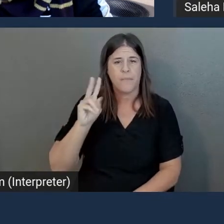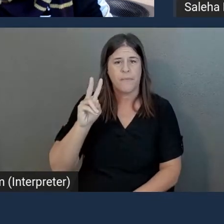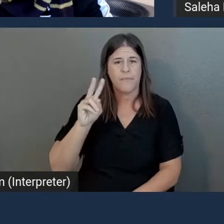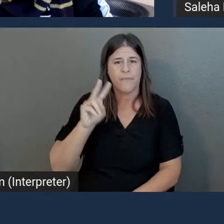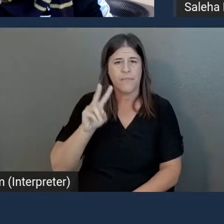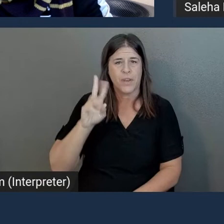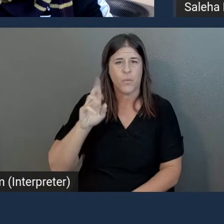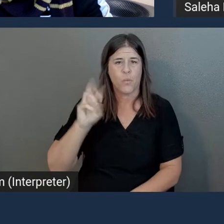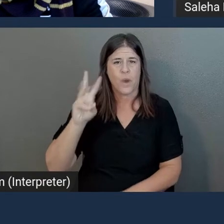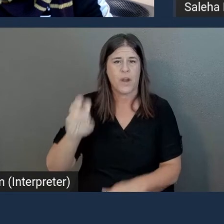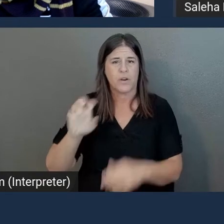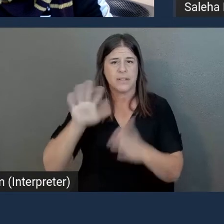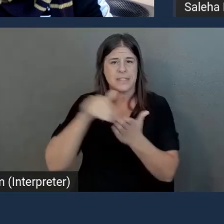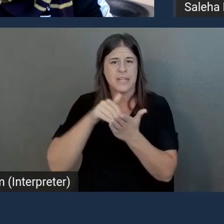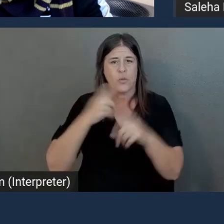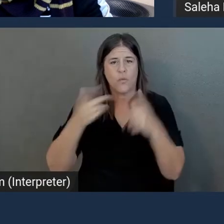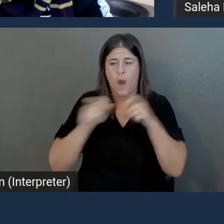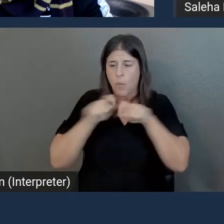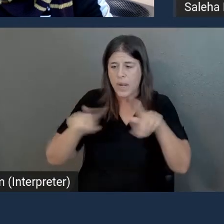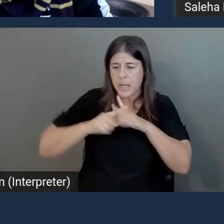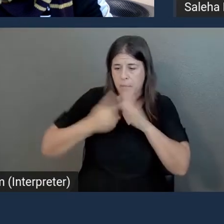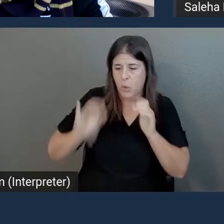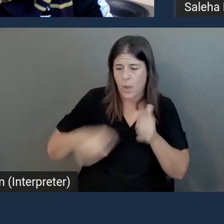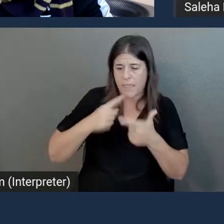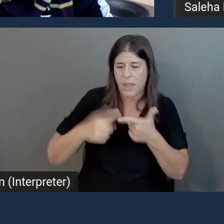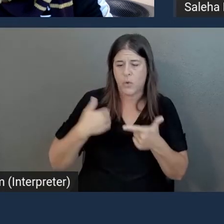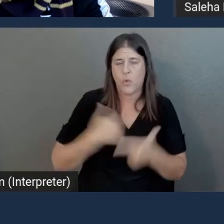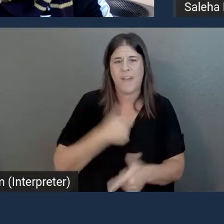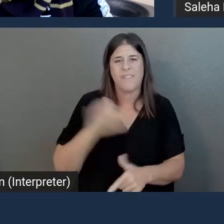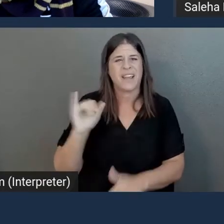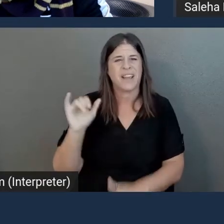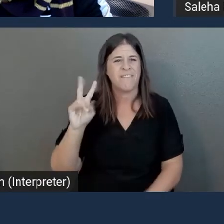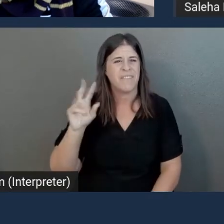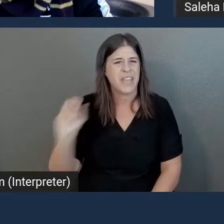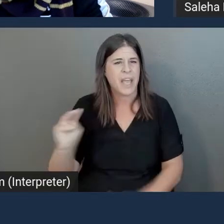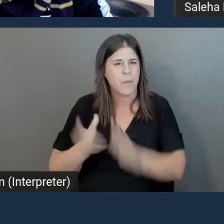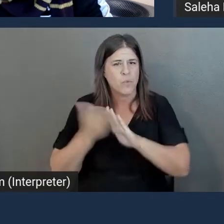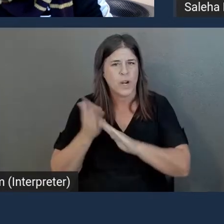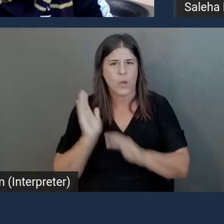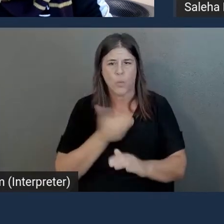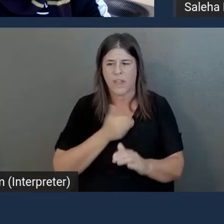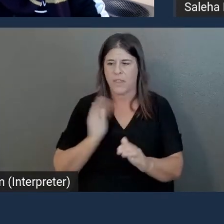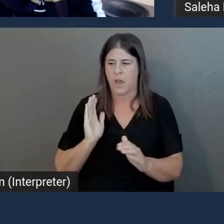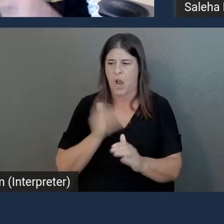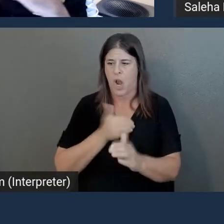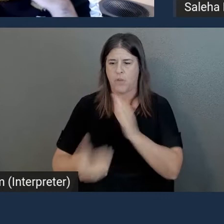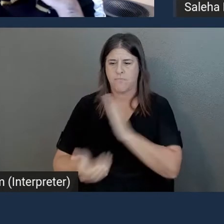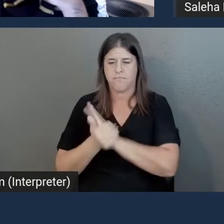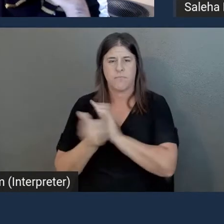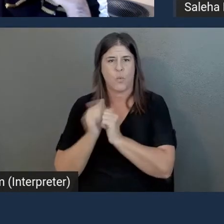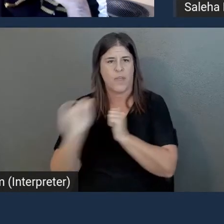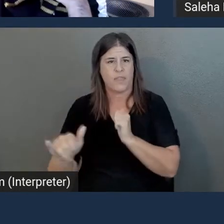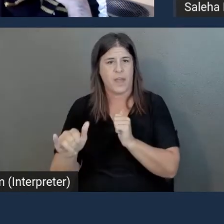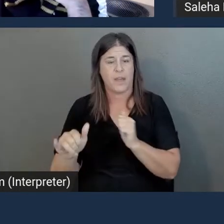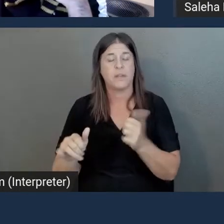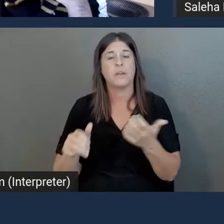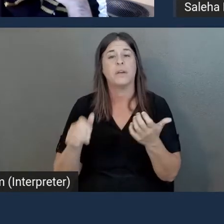you have a sort of, a VM running with our Collector on it. Now, from there, you give it access to all the servers